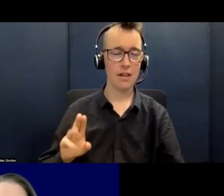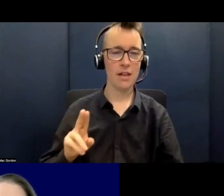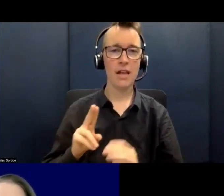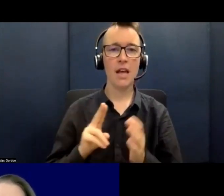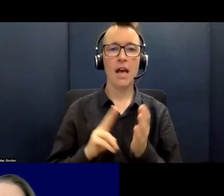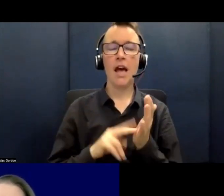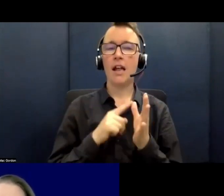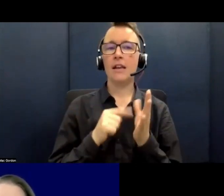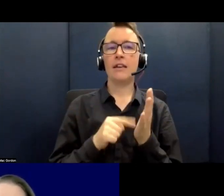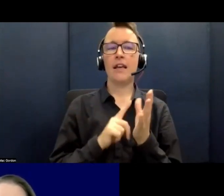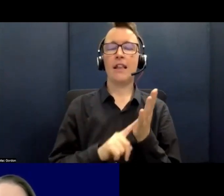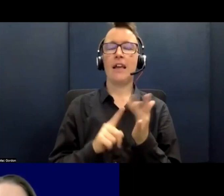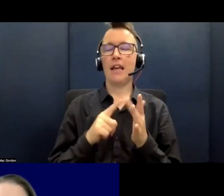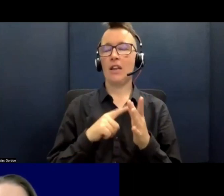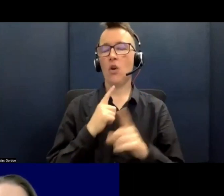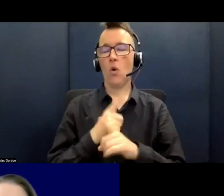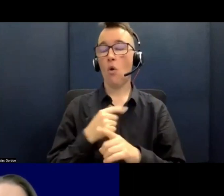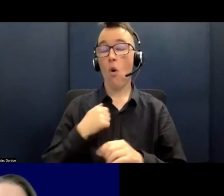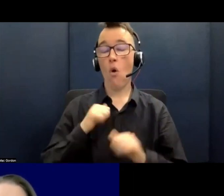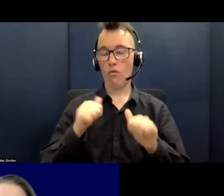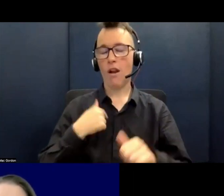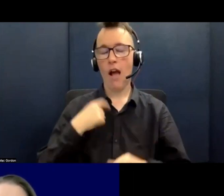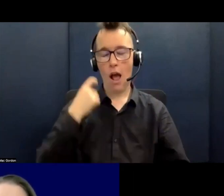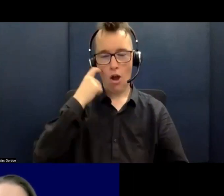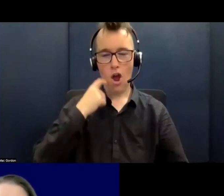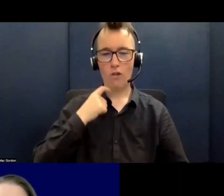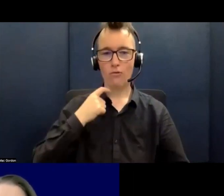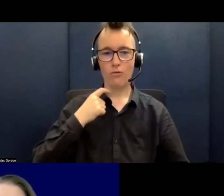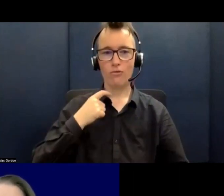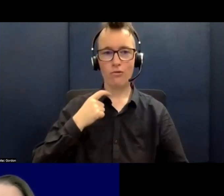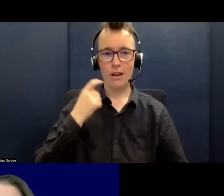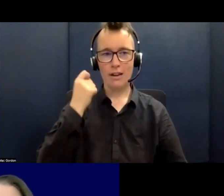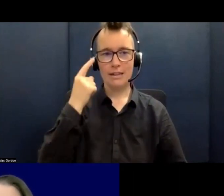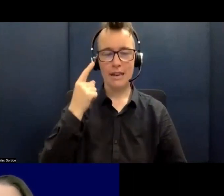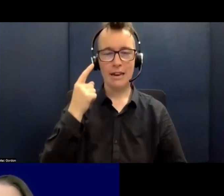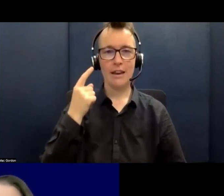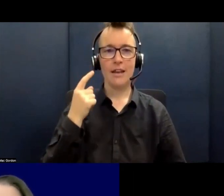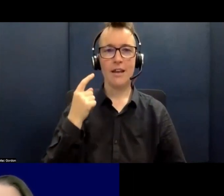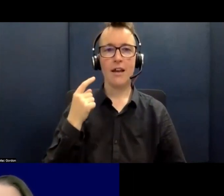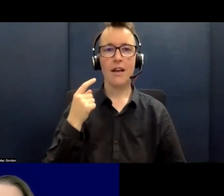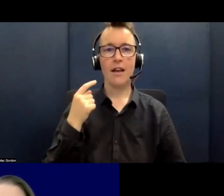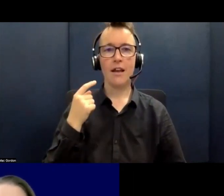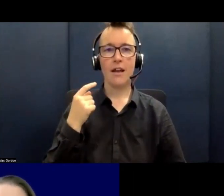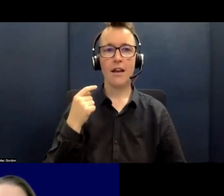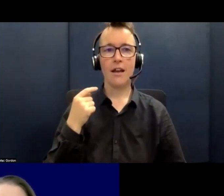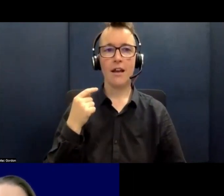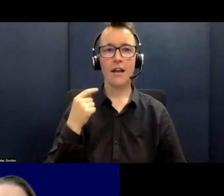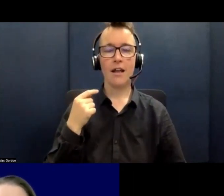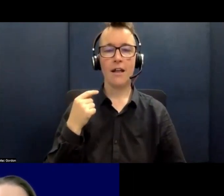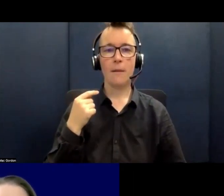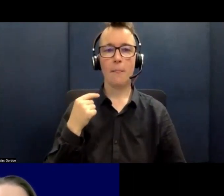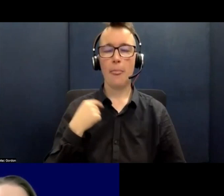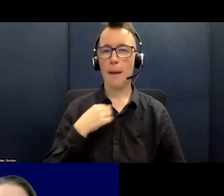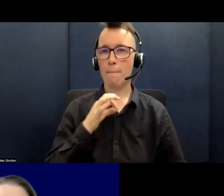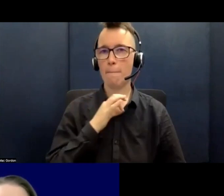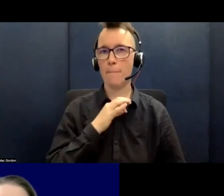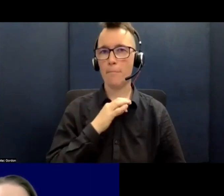was to interpret that? So I'm not 100% sure what the referral pathway is in hospitals